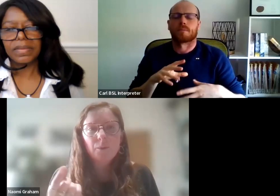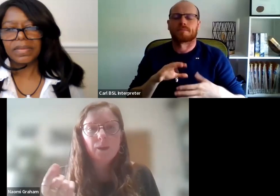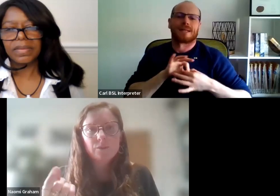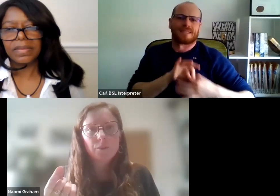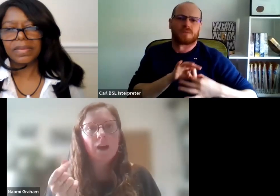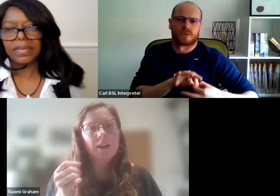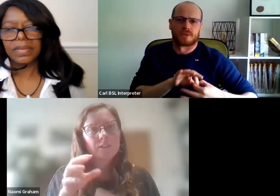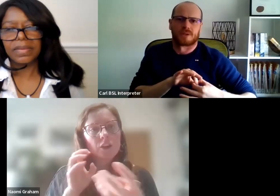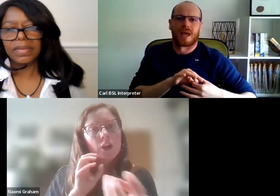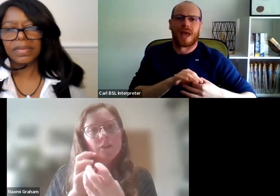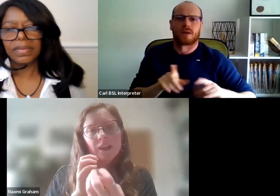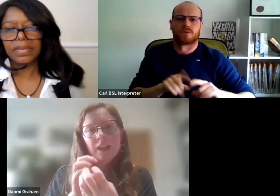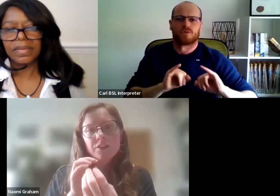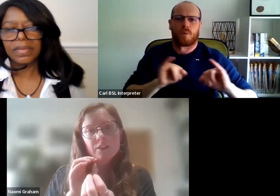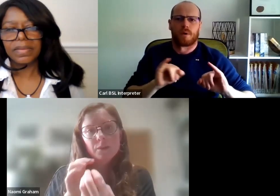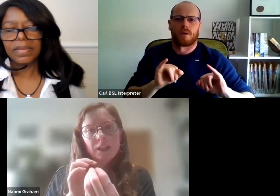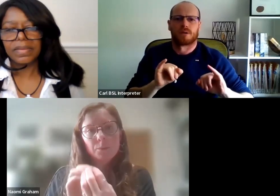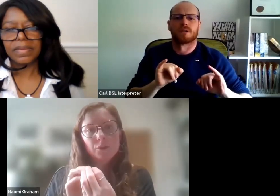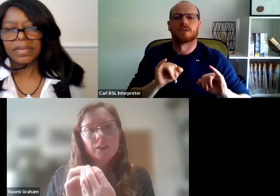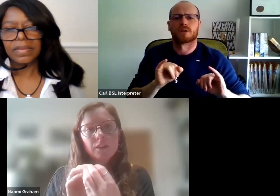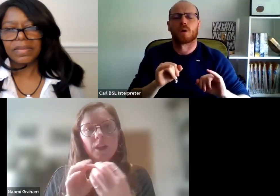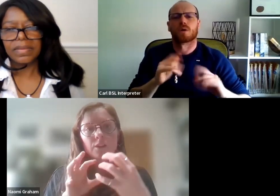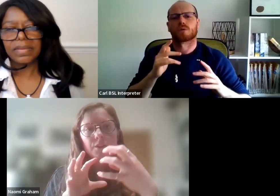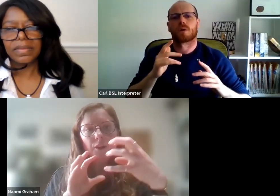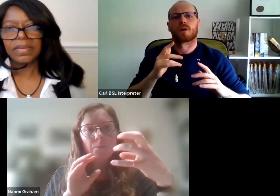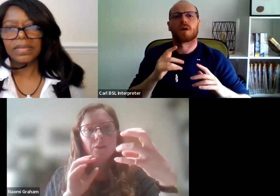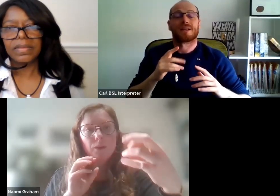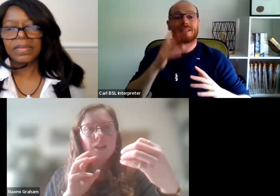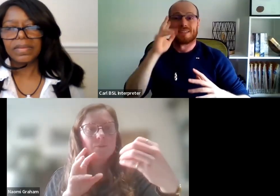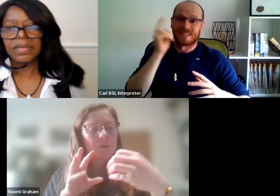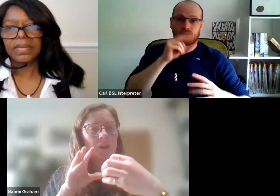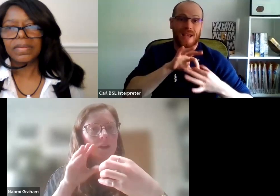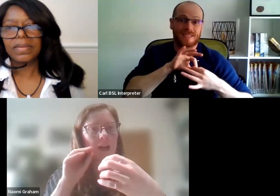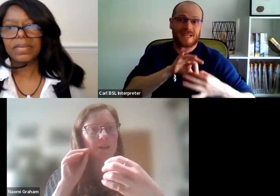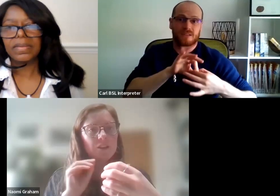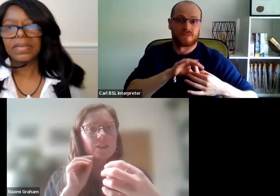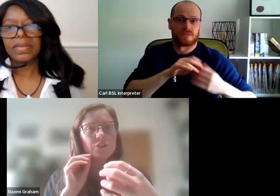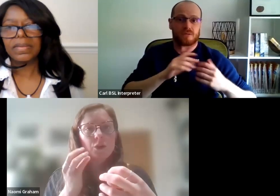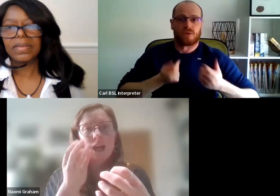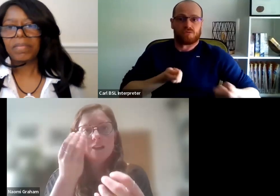takeaways from that is that co-regulation is really important so between an individual who